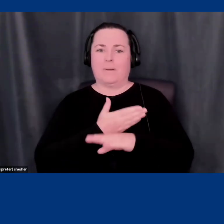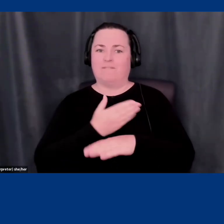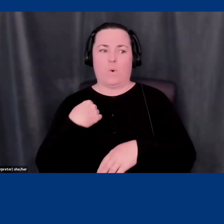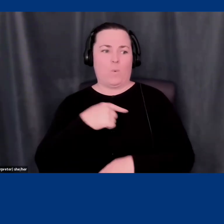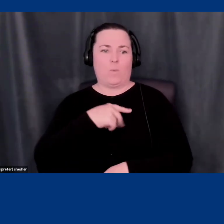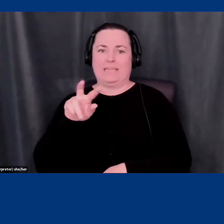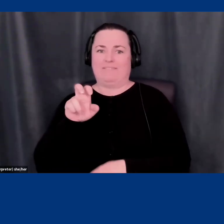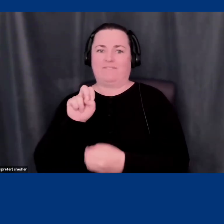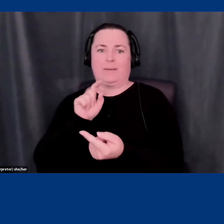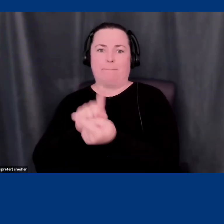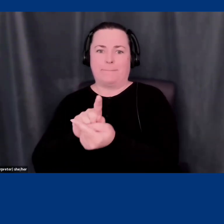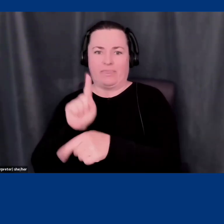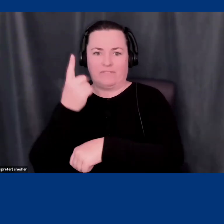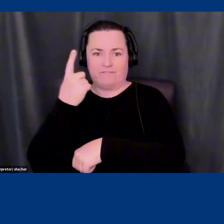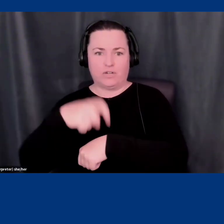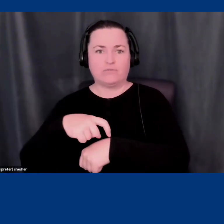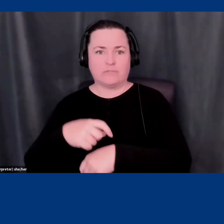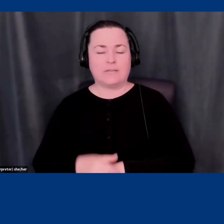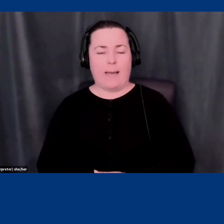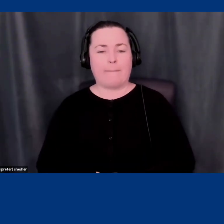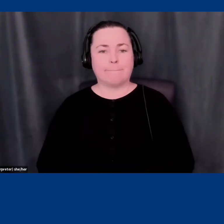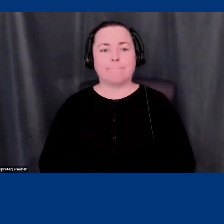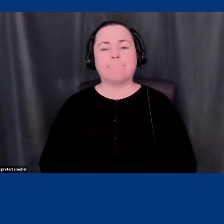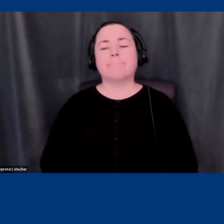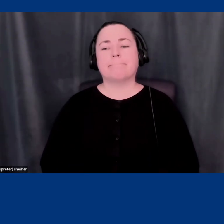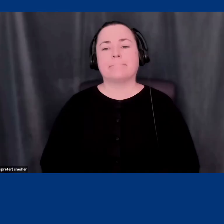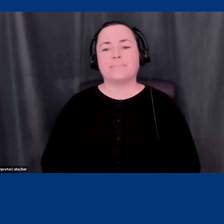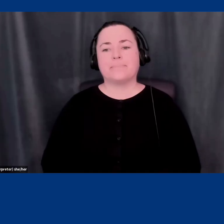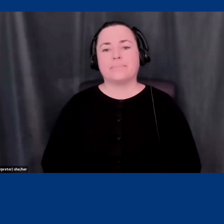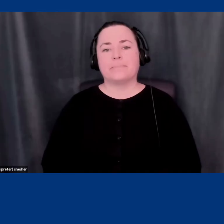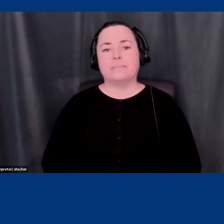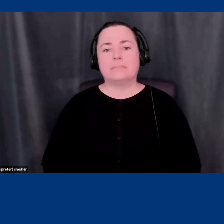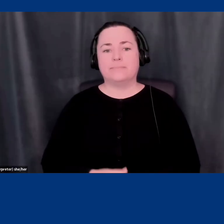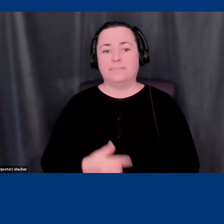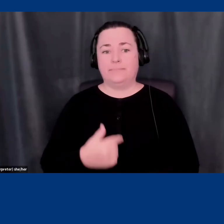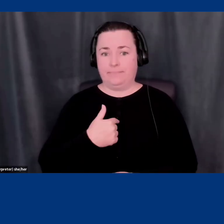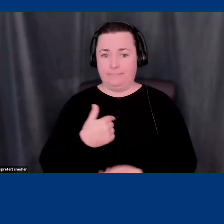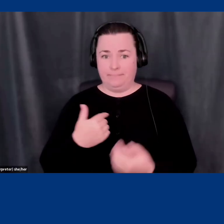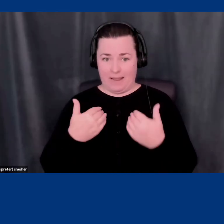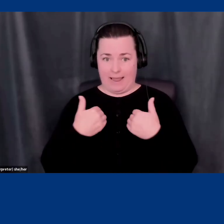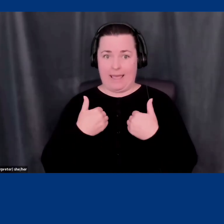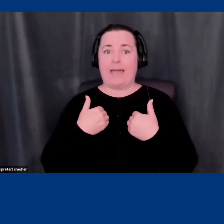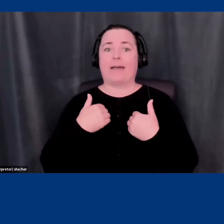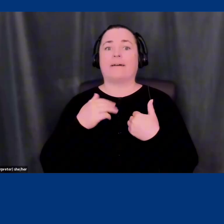And so I have a website and I say that this is my